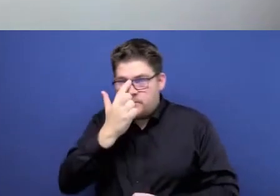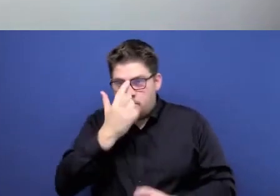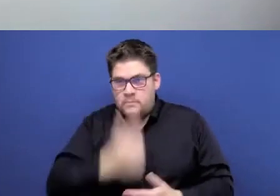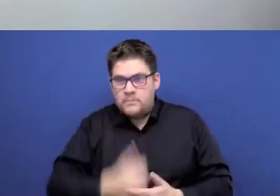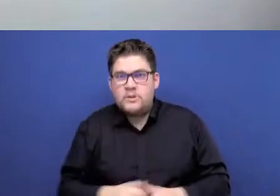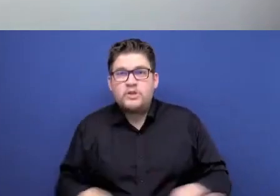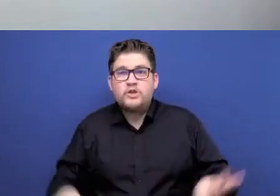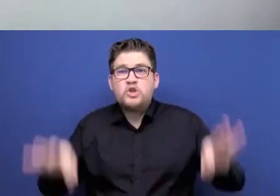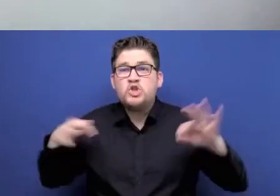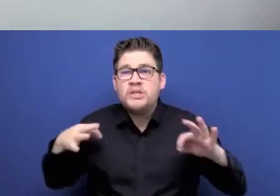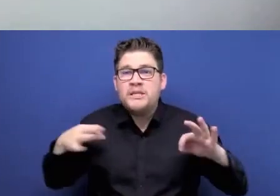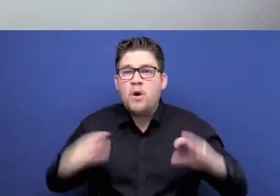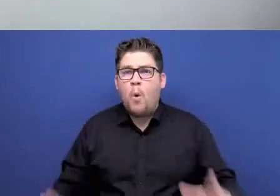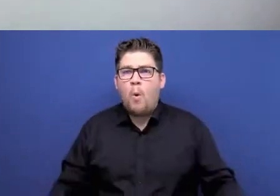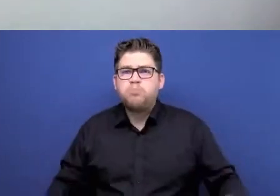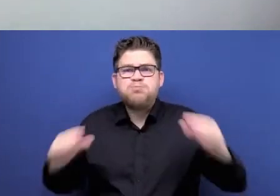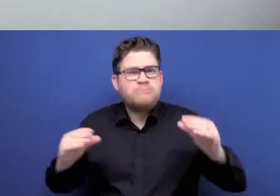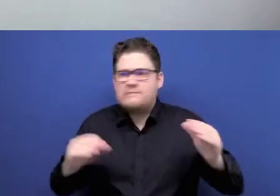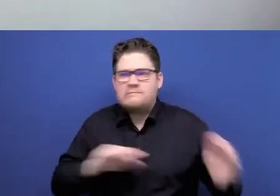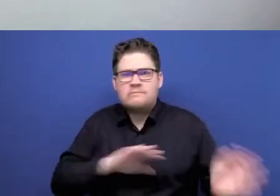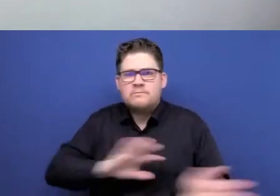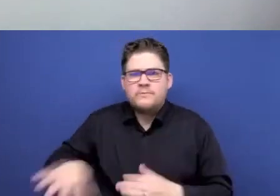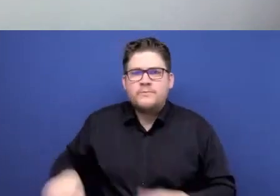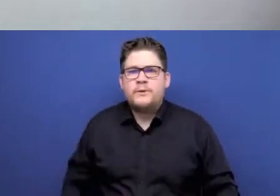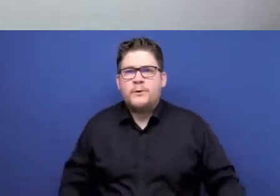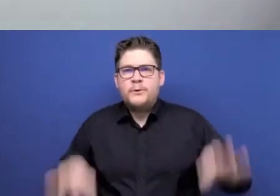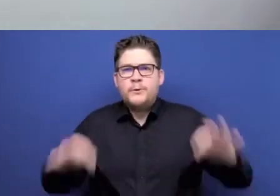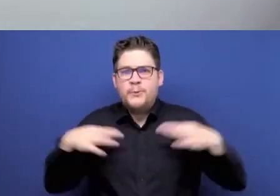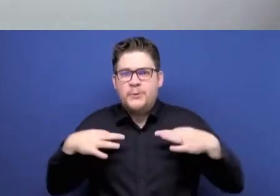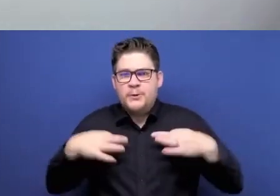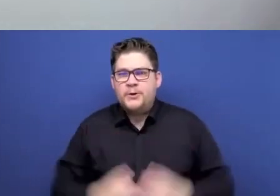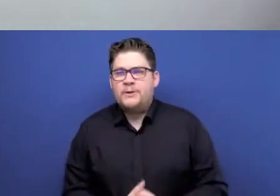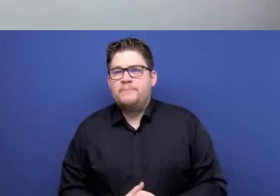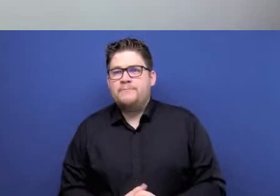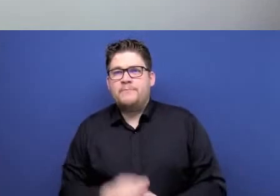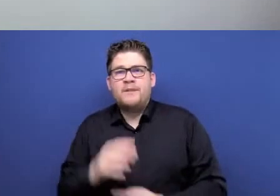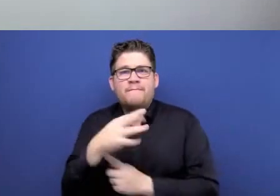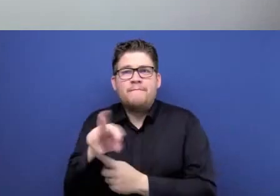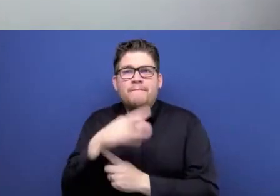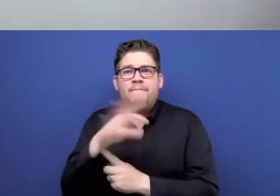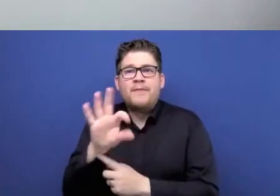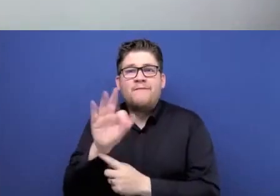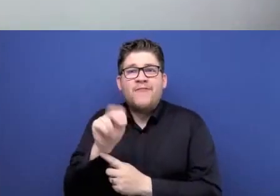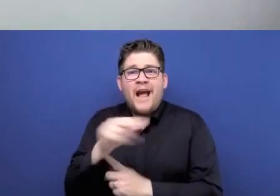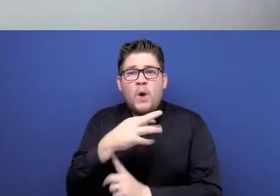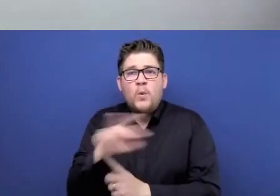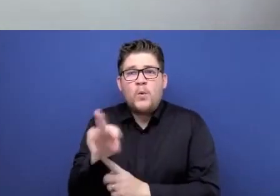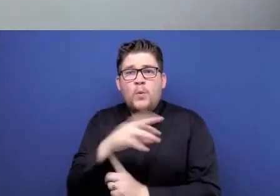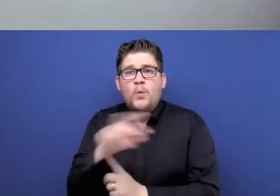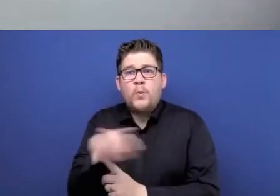heat as well. Um. Also